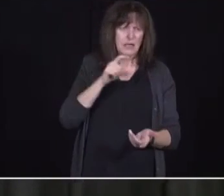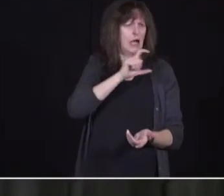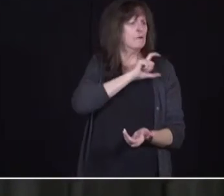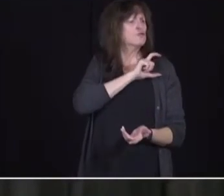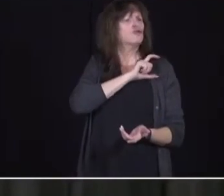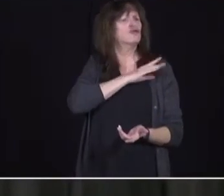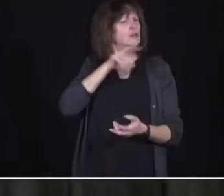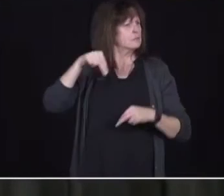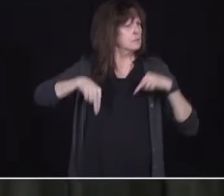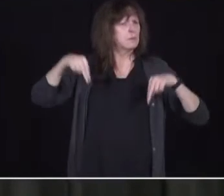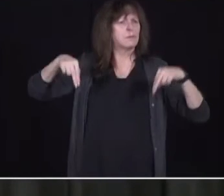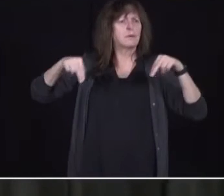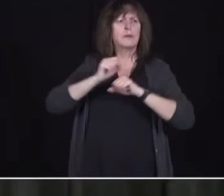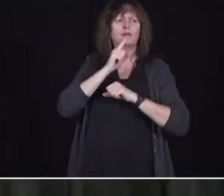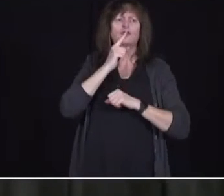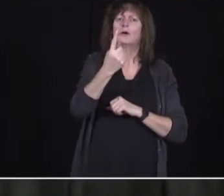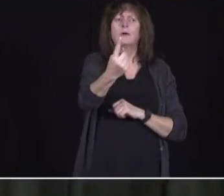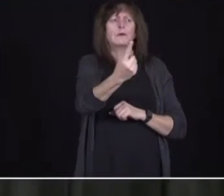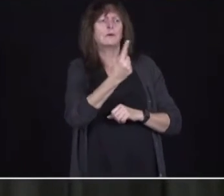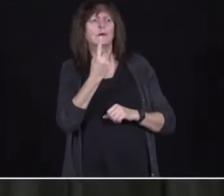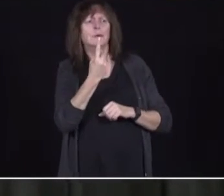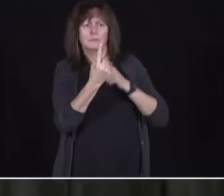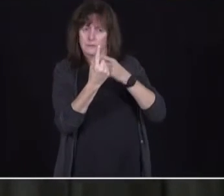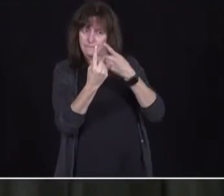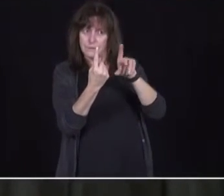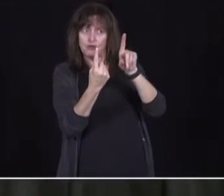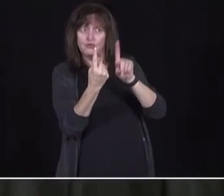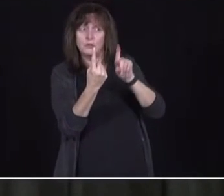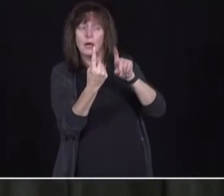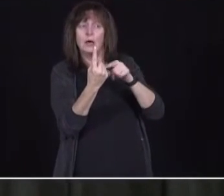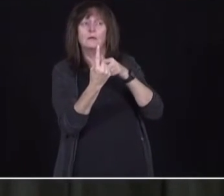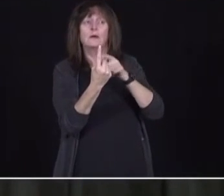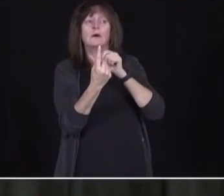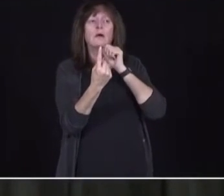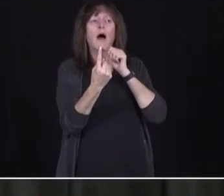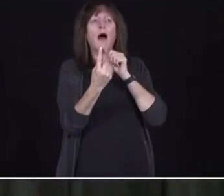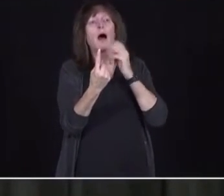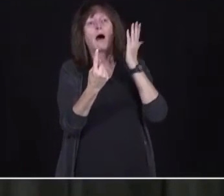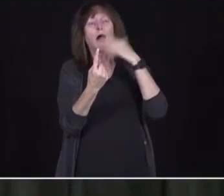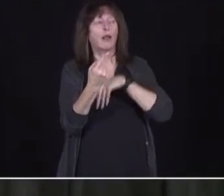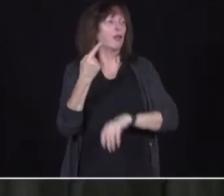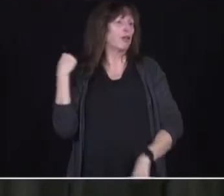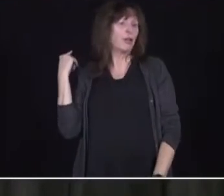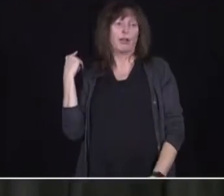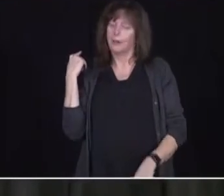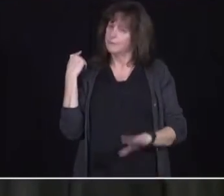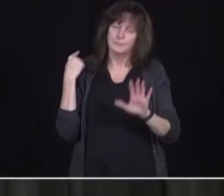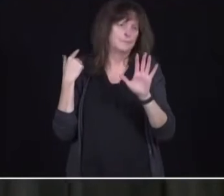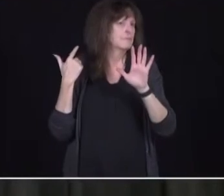But in the meantime we need to make sure we do that testing on a frequent basis we need